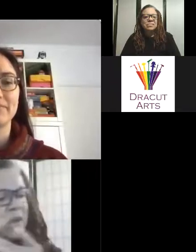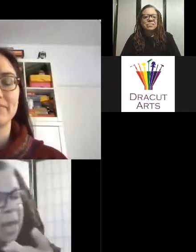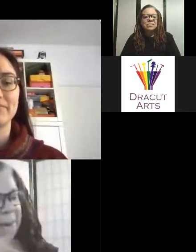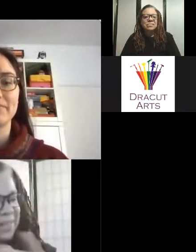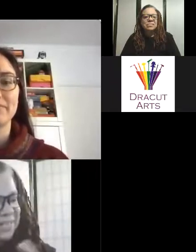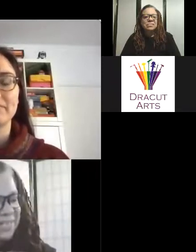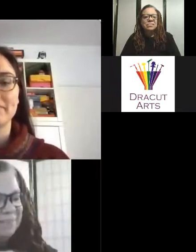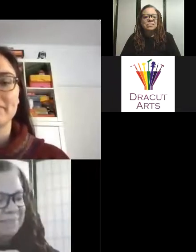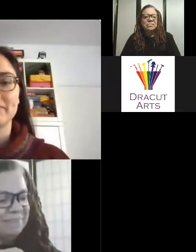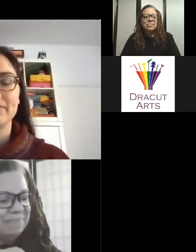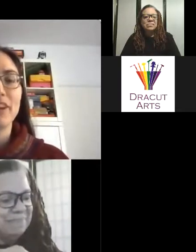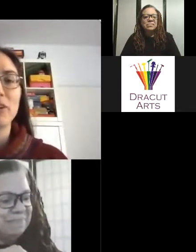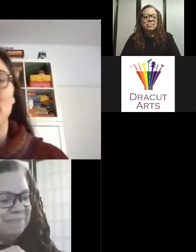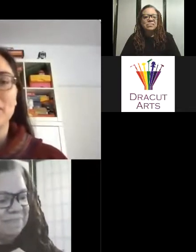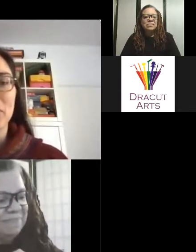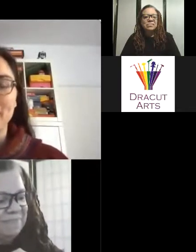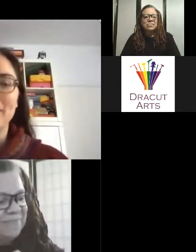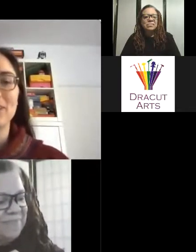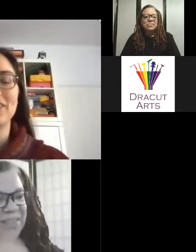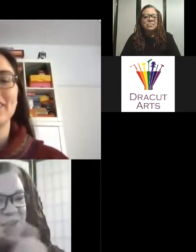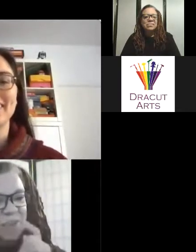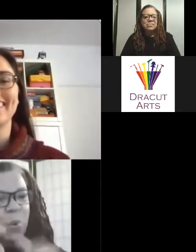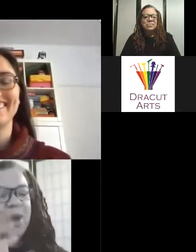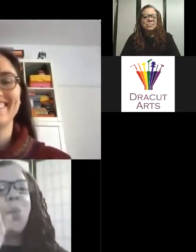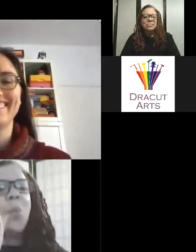or comment? Very quick, one minute question!